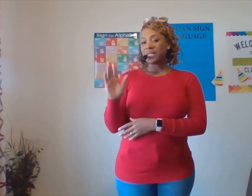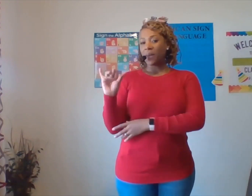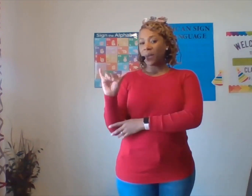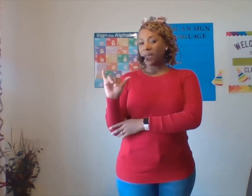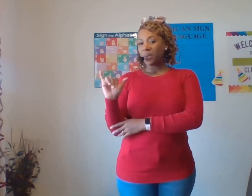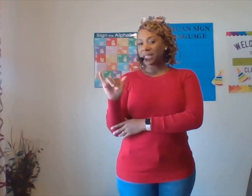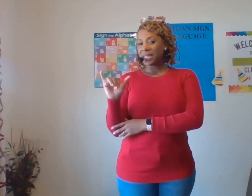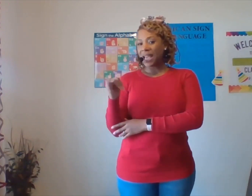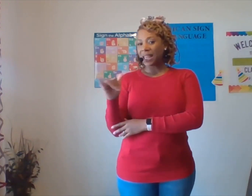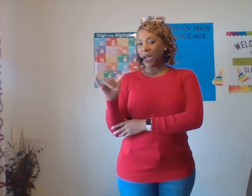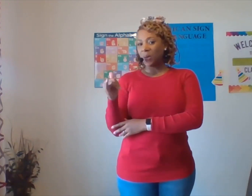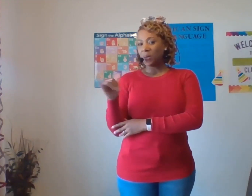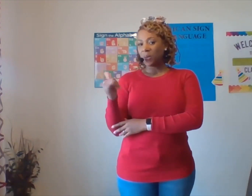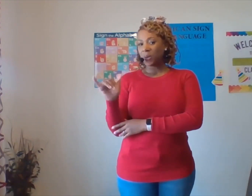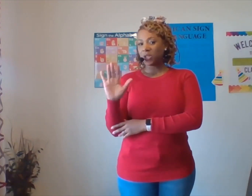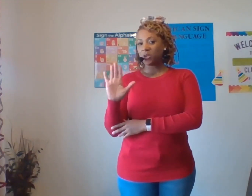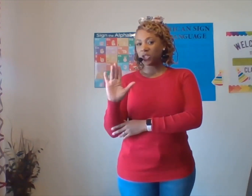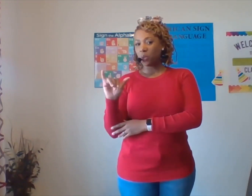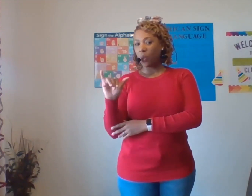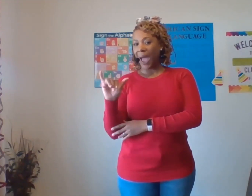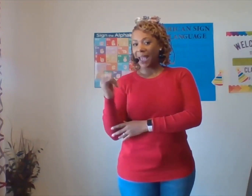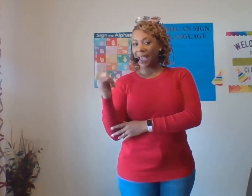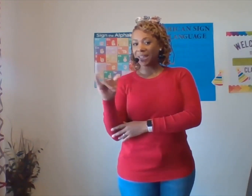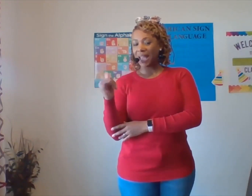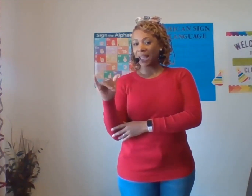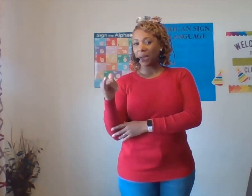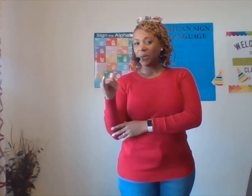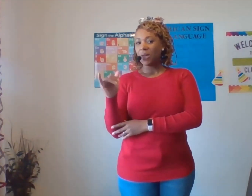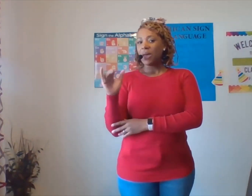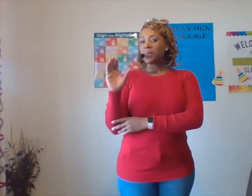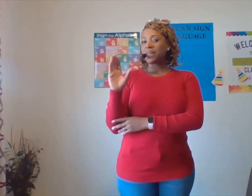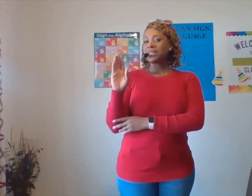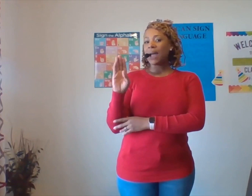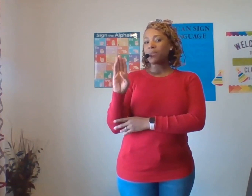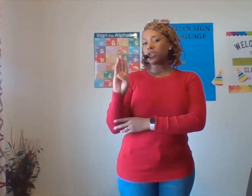same way that we did yellow which uses your Y hand yellow but this time you're